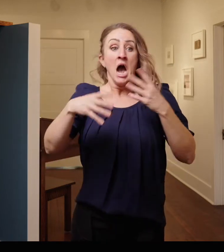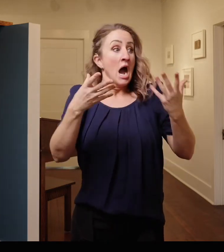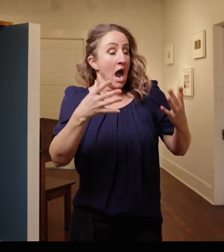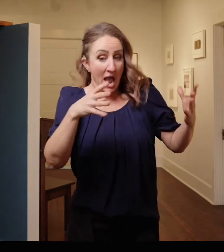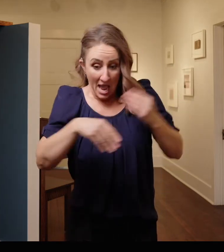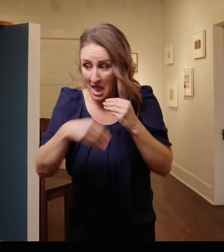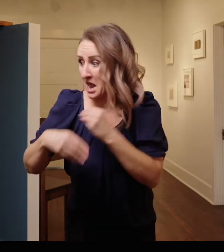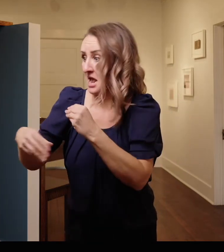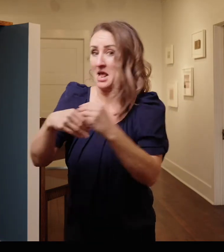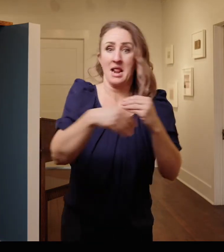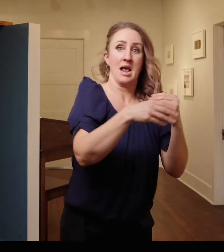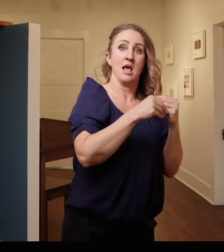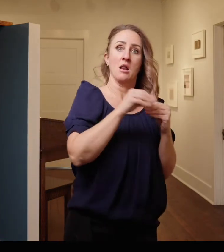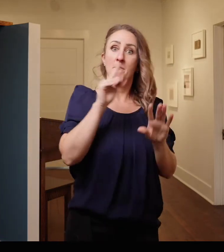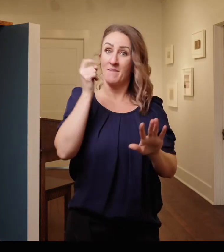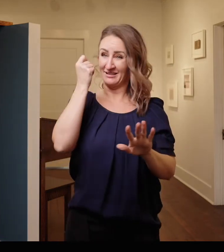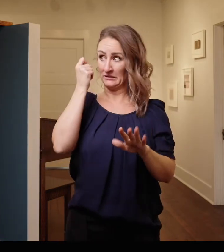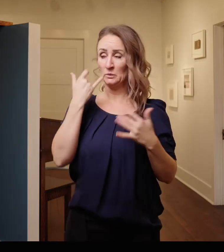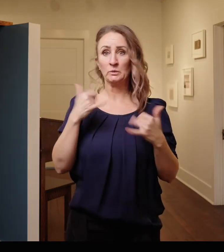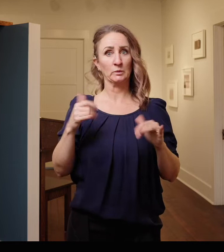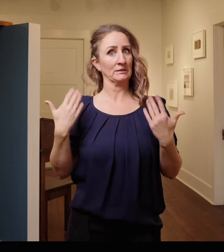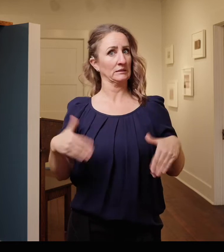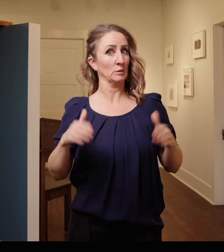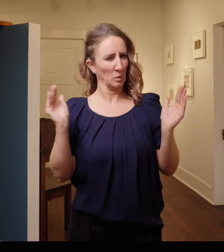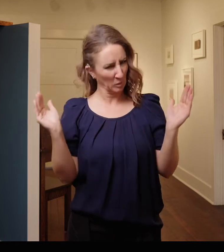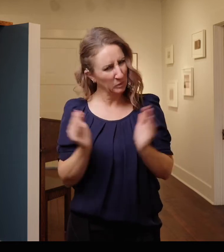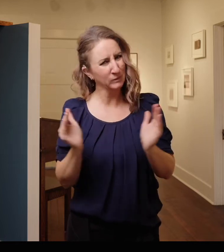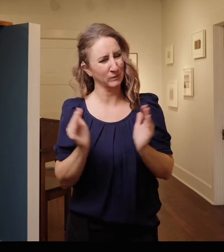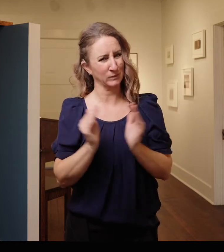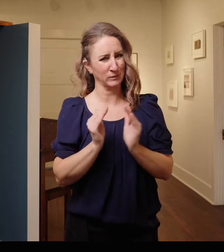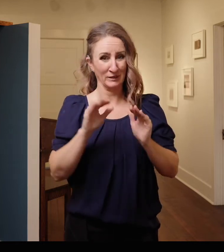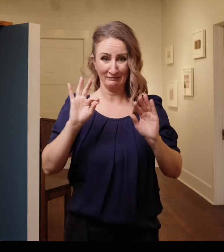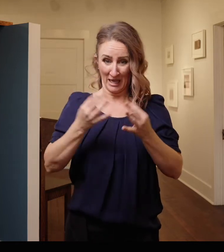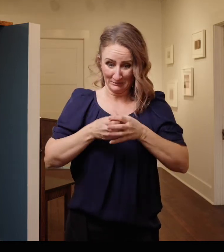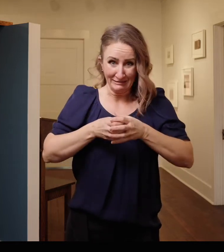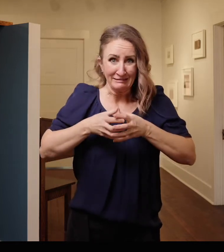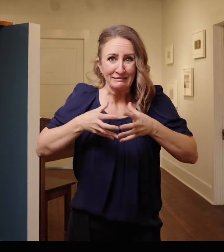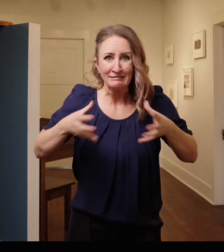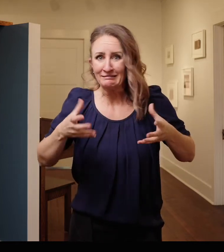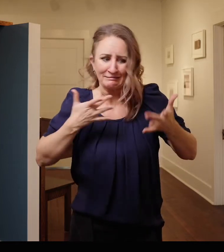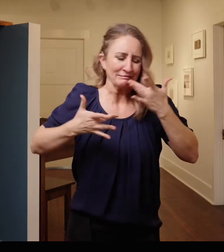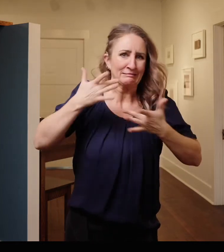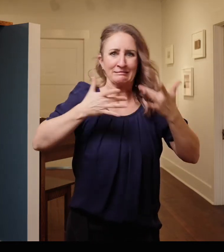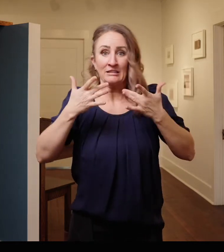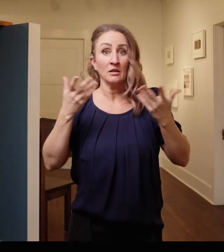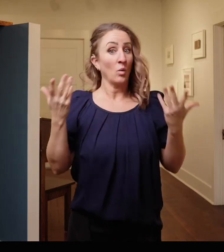Even with these additions, this was a tiny home shared by a growing family.